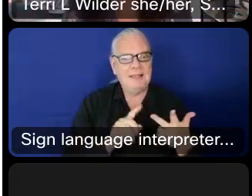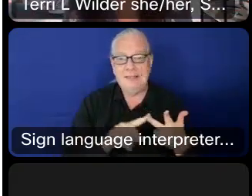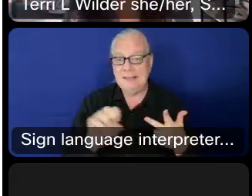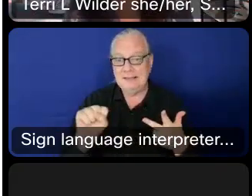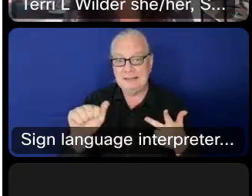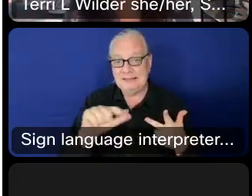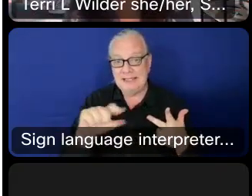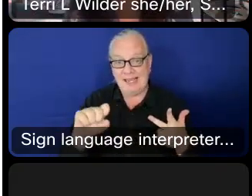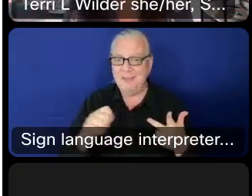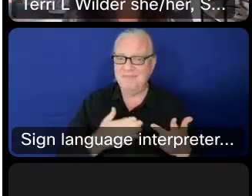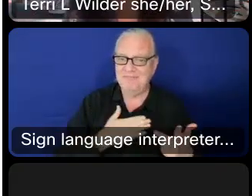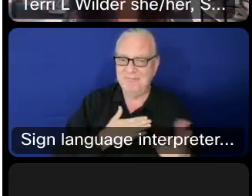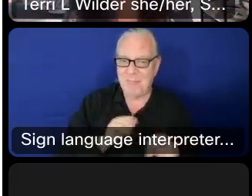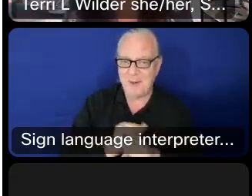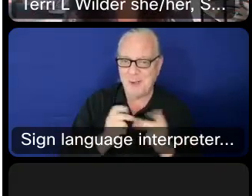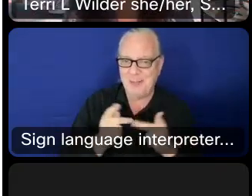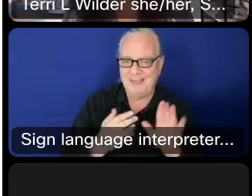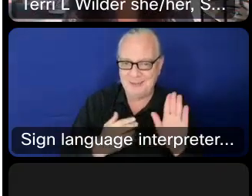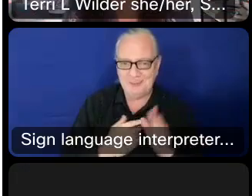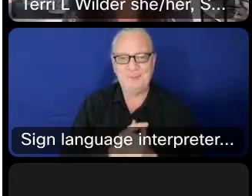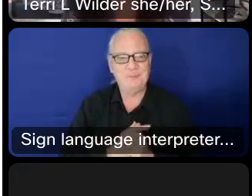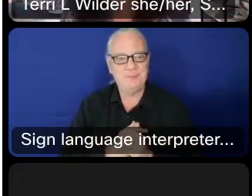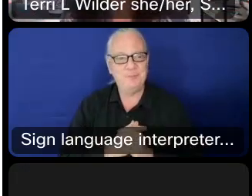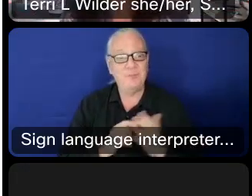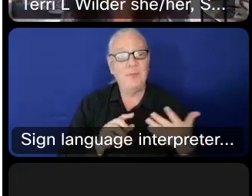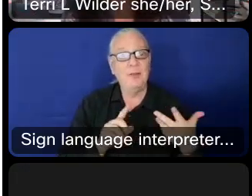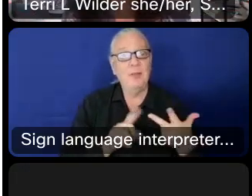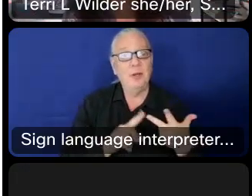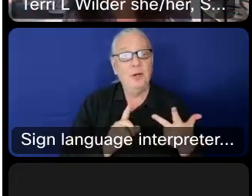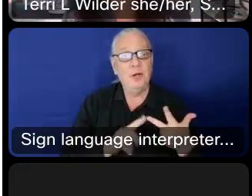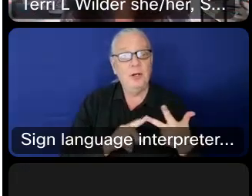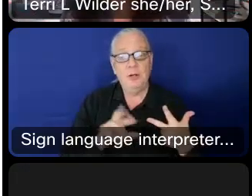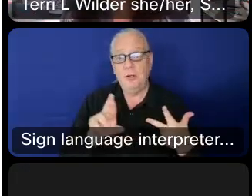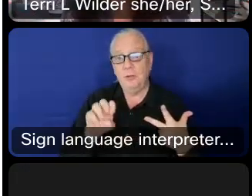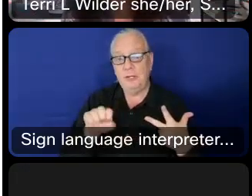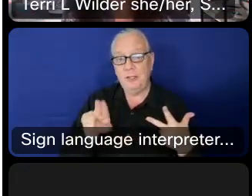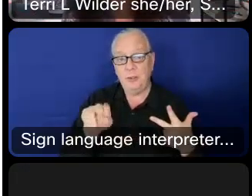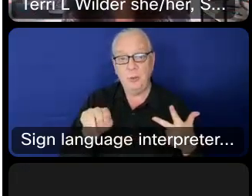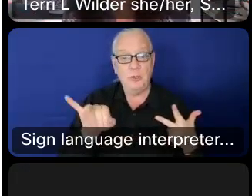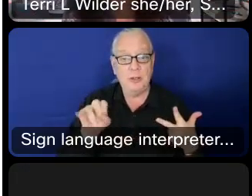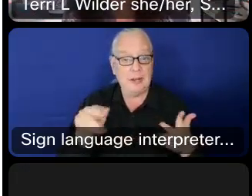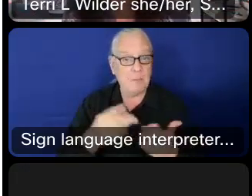is SAGE, where I work. The third resource is the reunion project